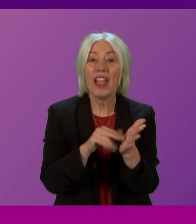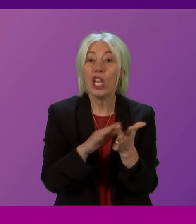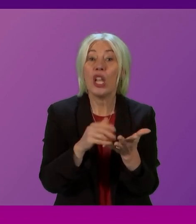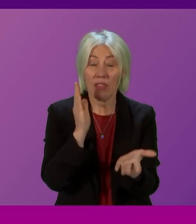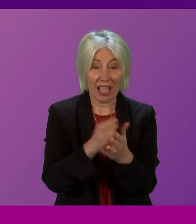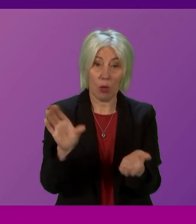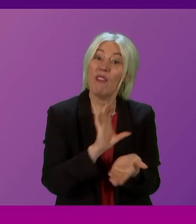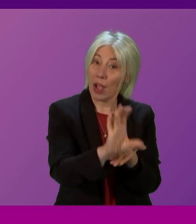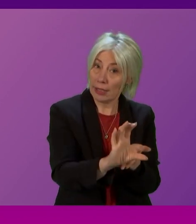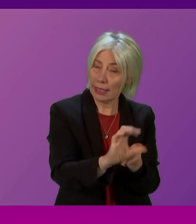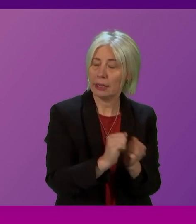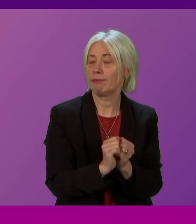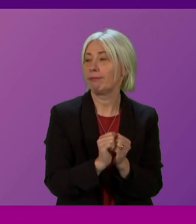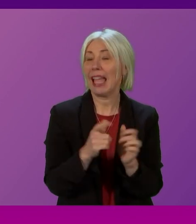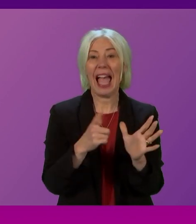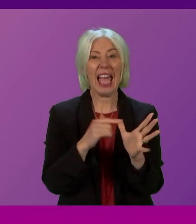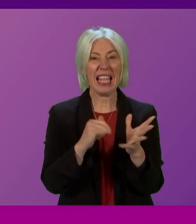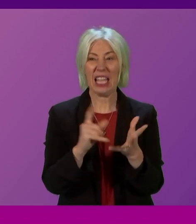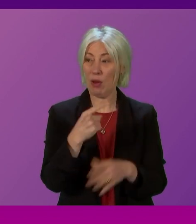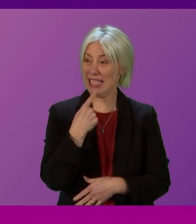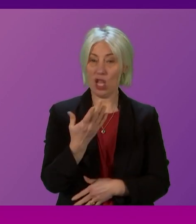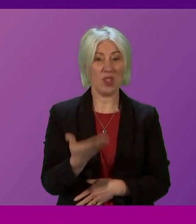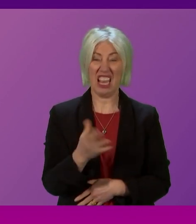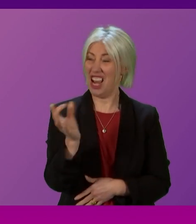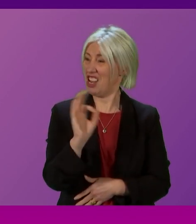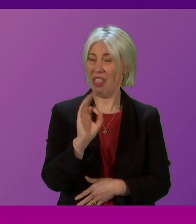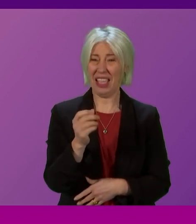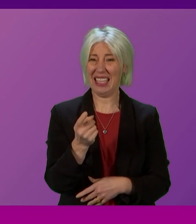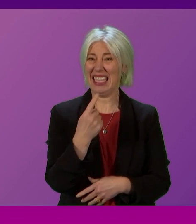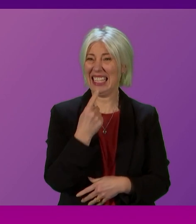Nothing that Anas Sarwar has said to me has not already been said directly to Government